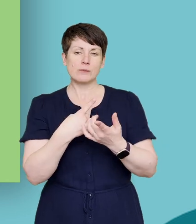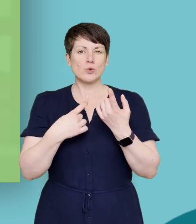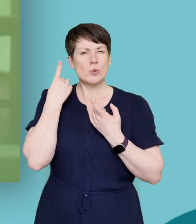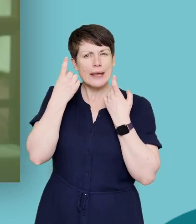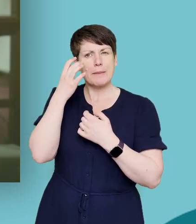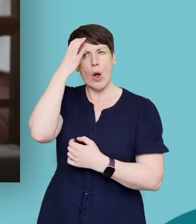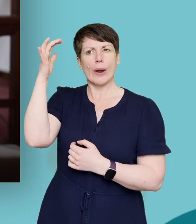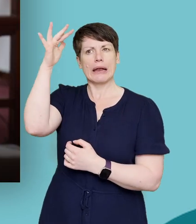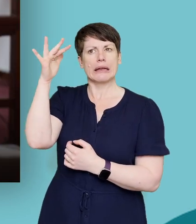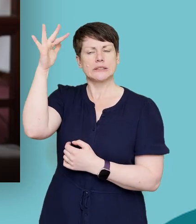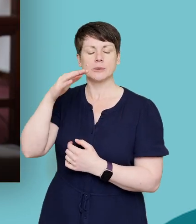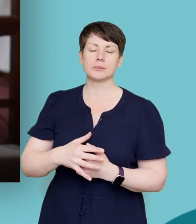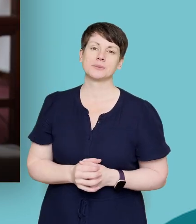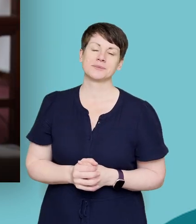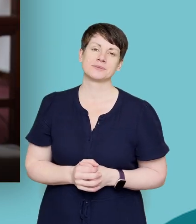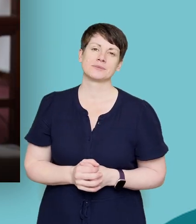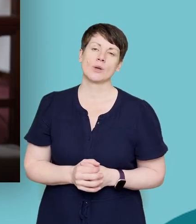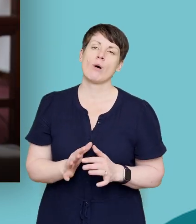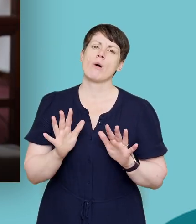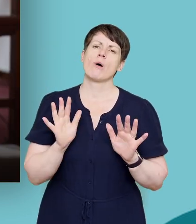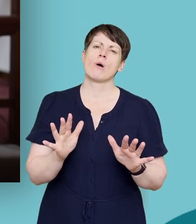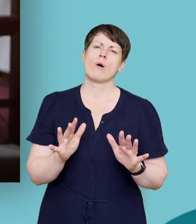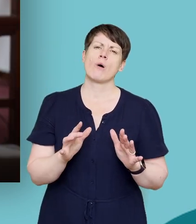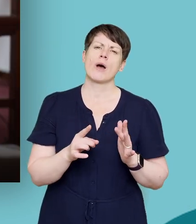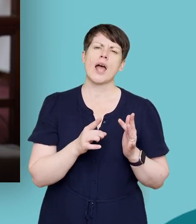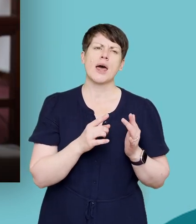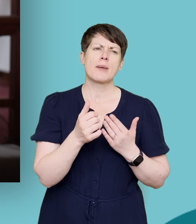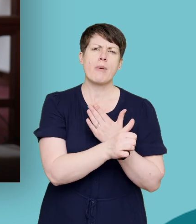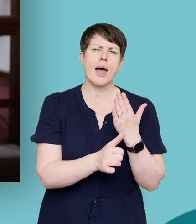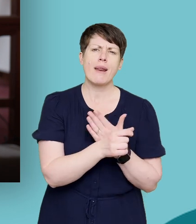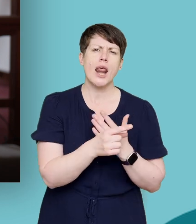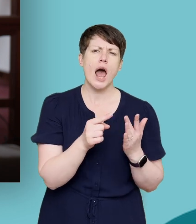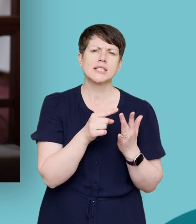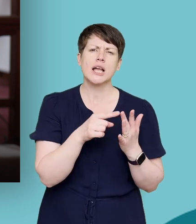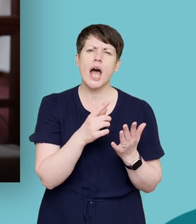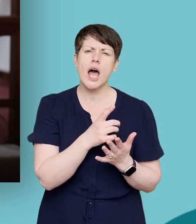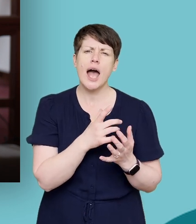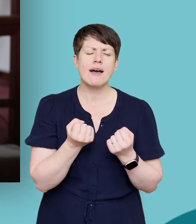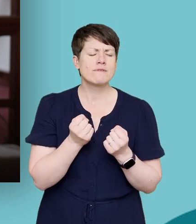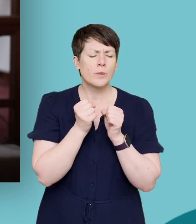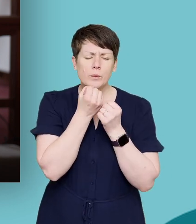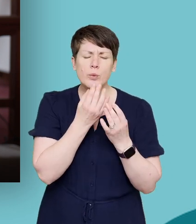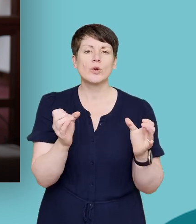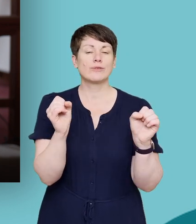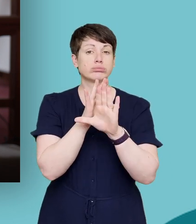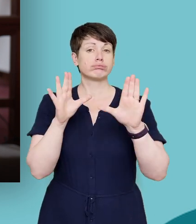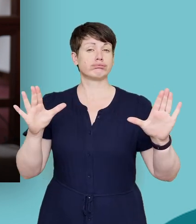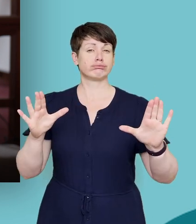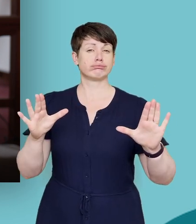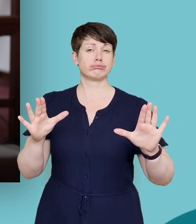There's a beautiful image in Isaiah of a longed-for messenger arriving, of the